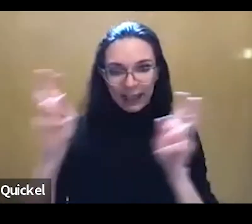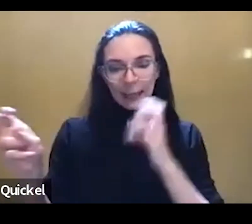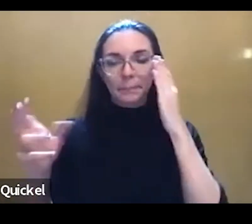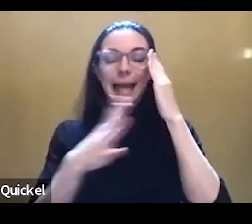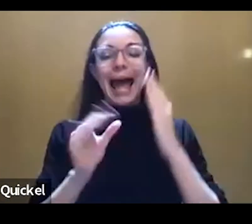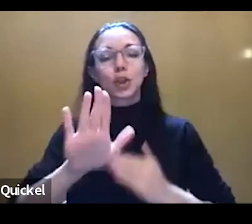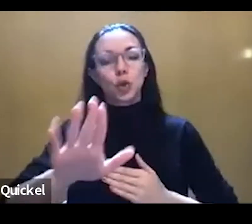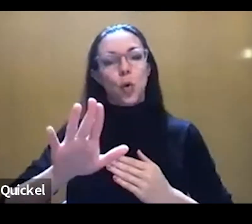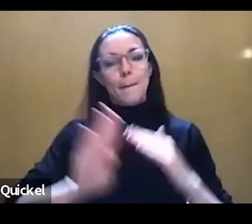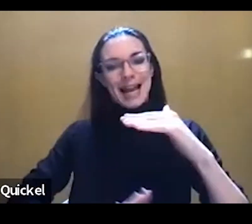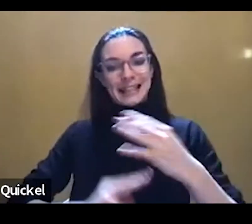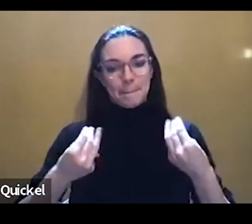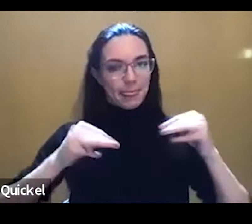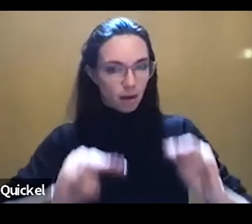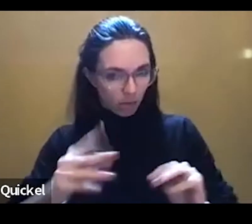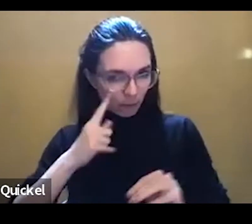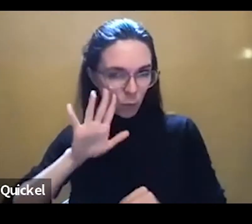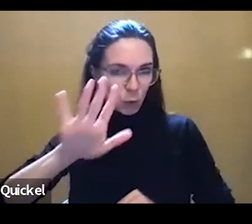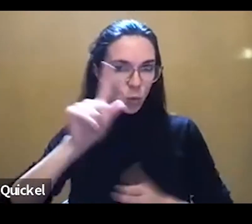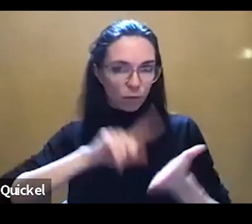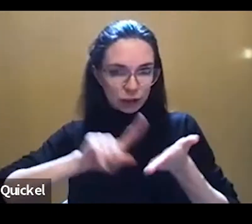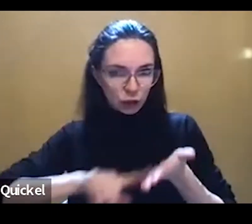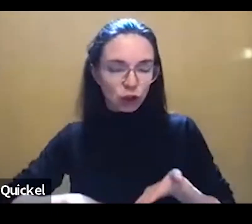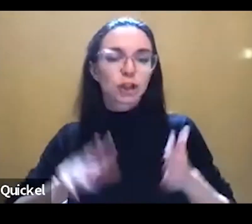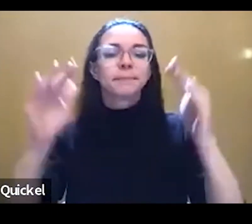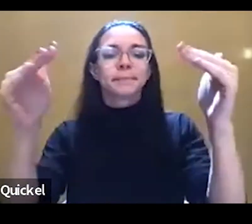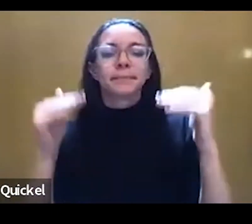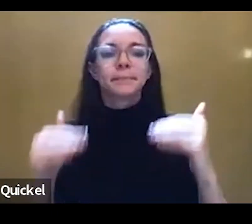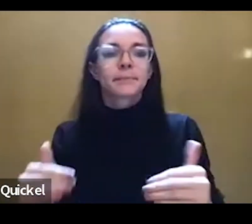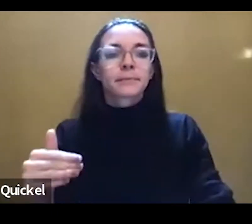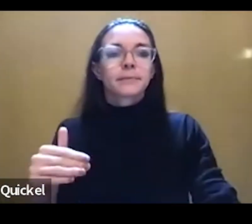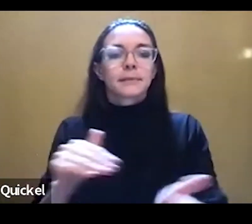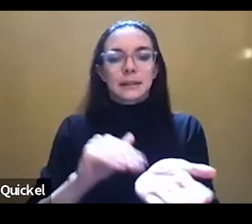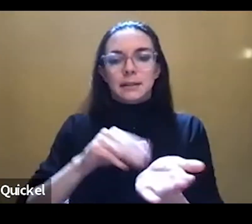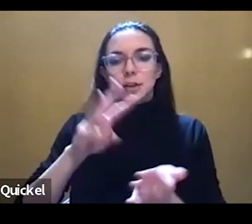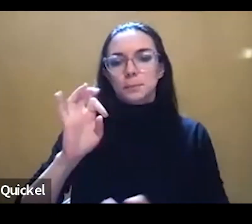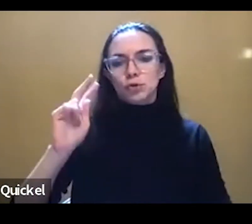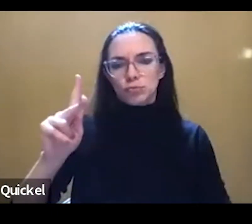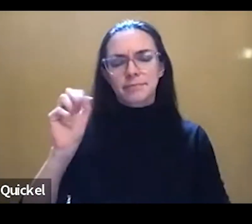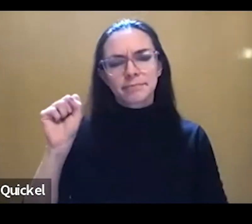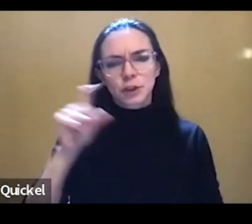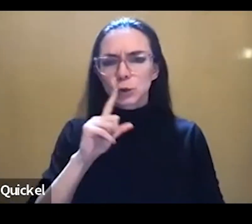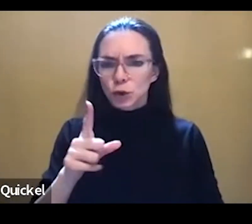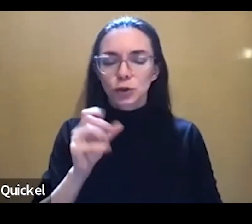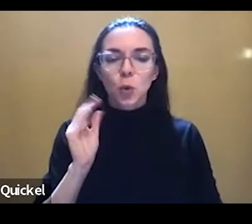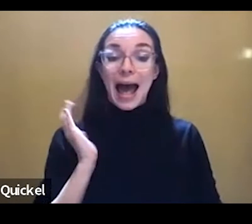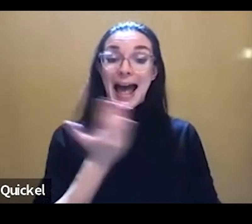and what were the themes that you found? Dr. Mudrick: Sure. So I mean, our interest for this